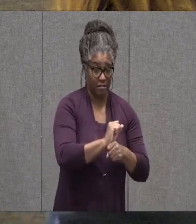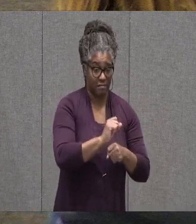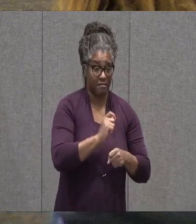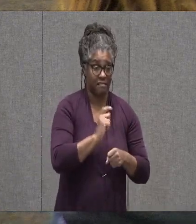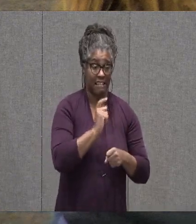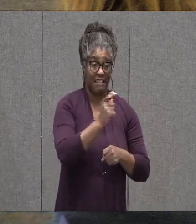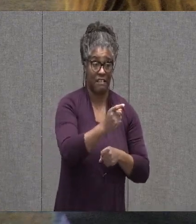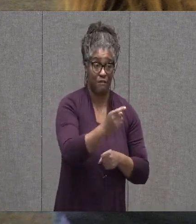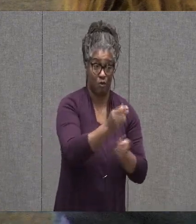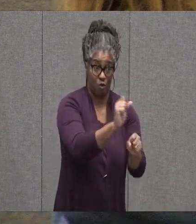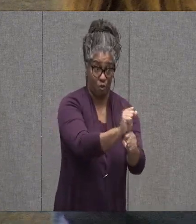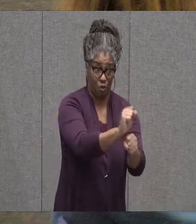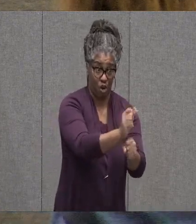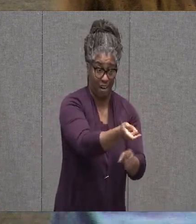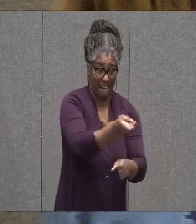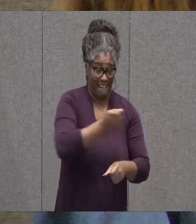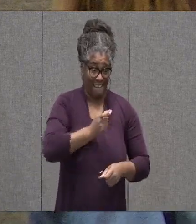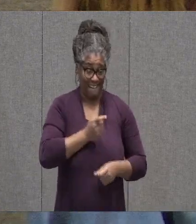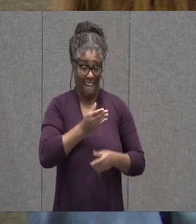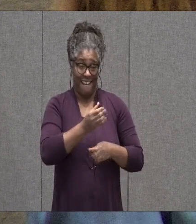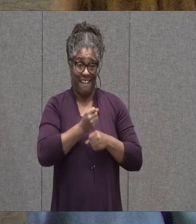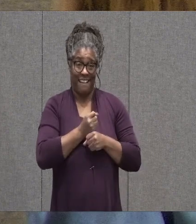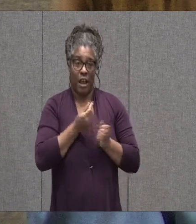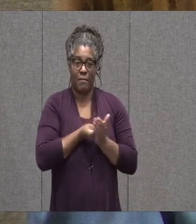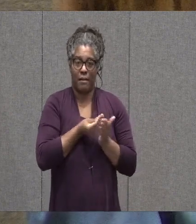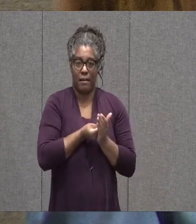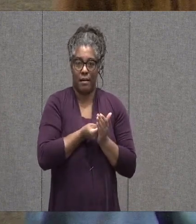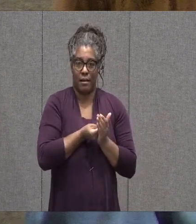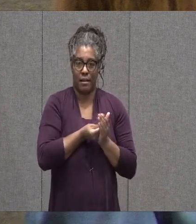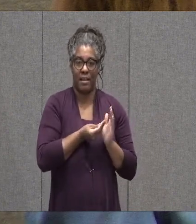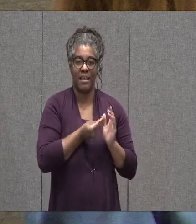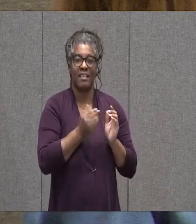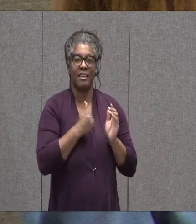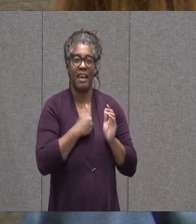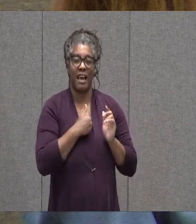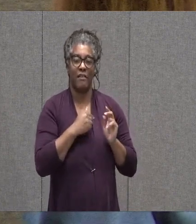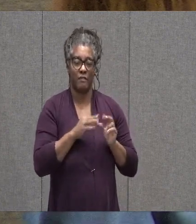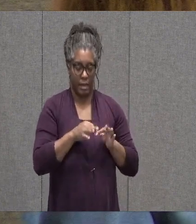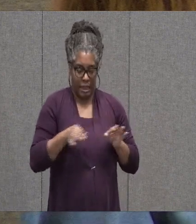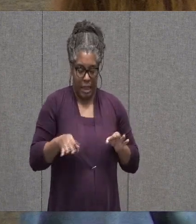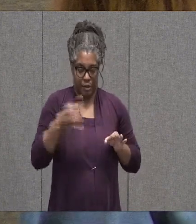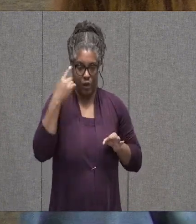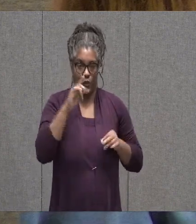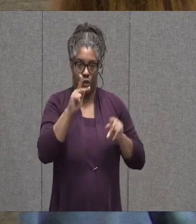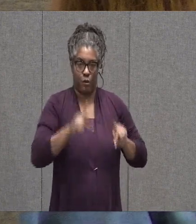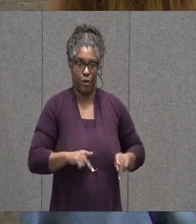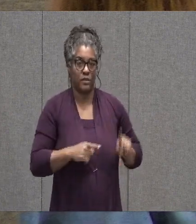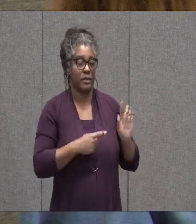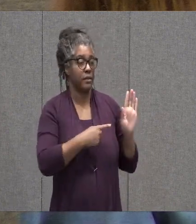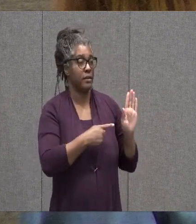with a caption up here that tells us about this person. This man is working.